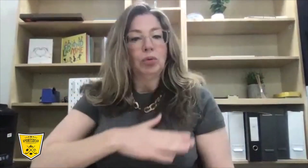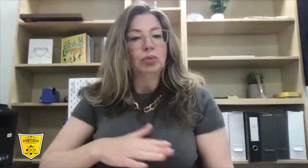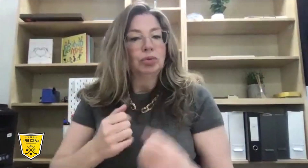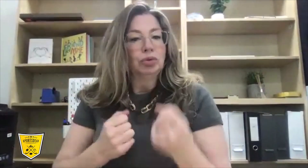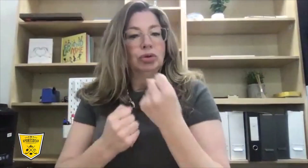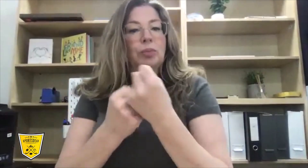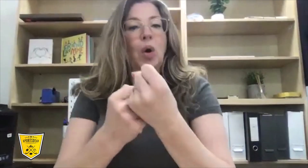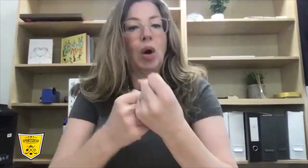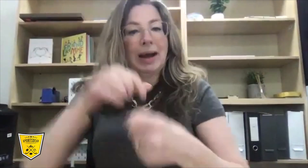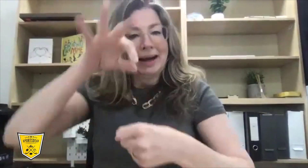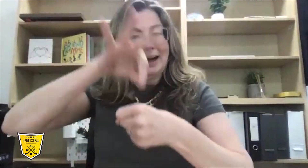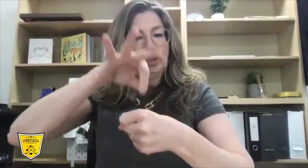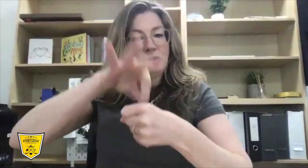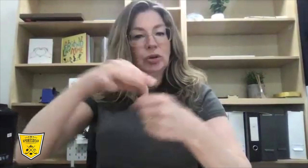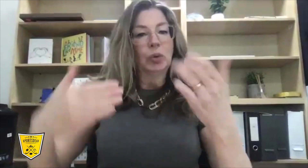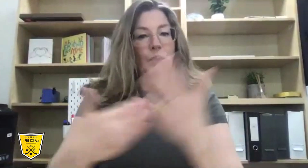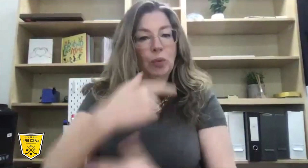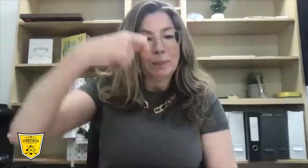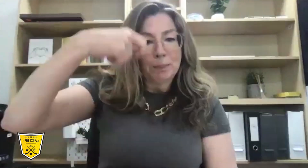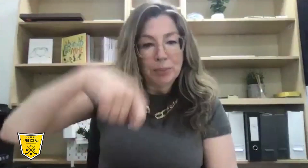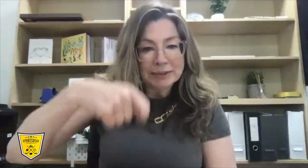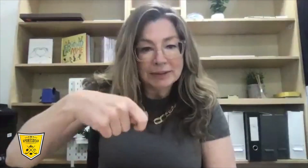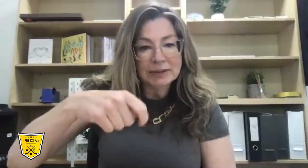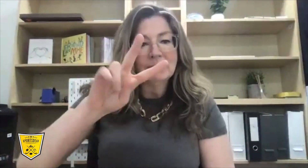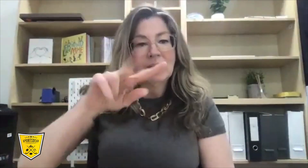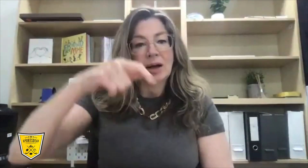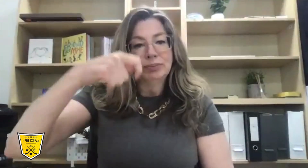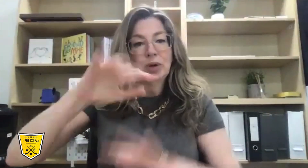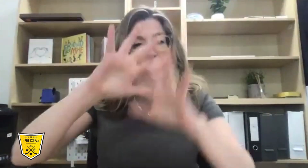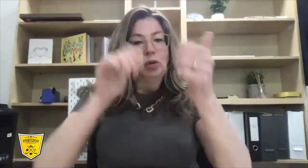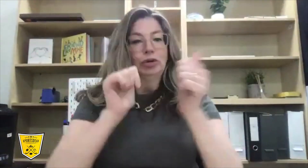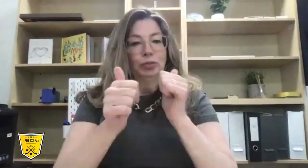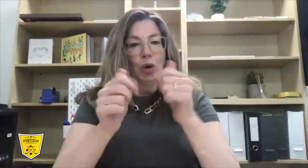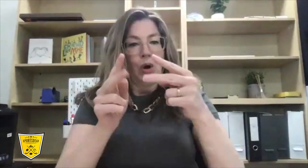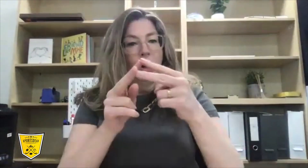to support elections of the new president and vice-president,